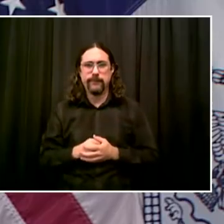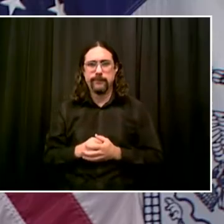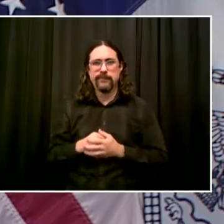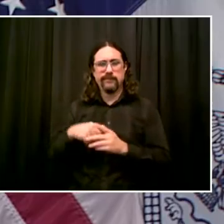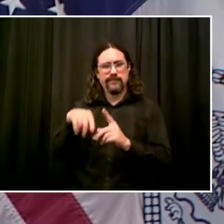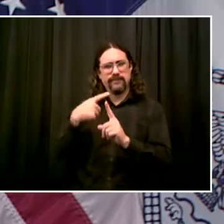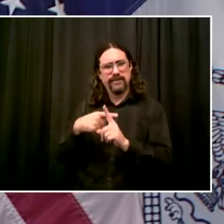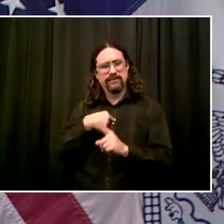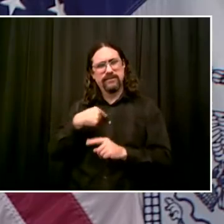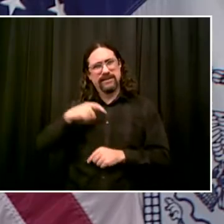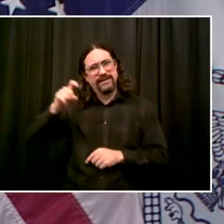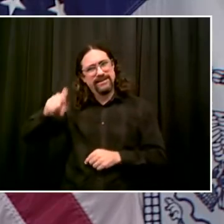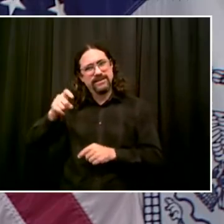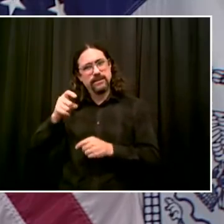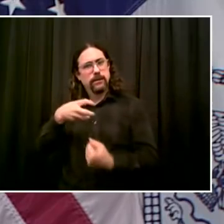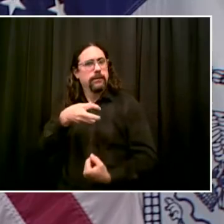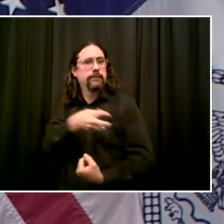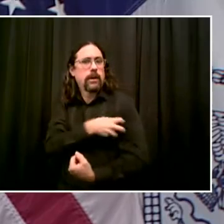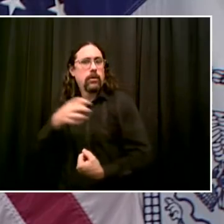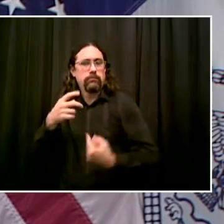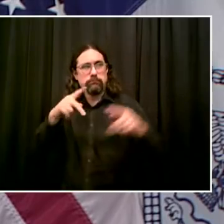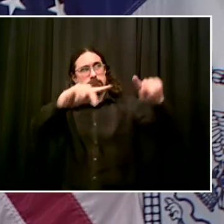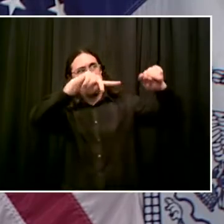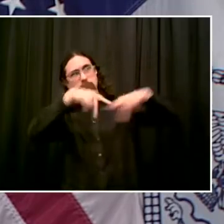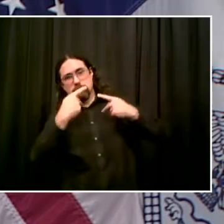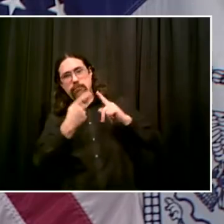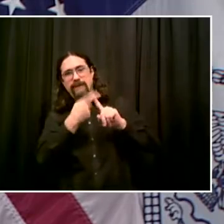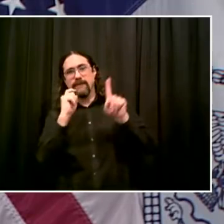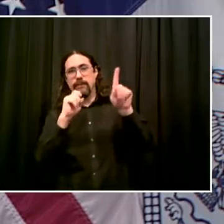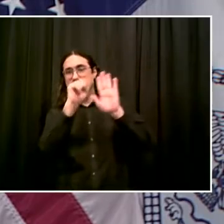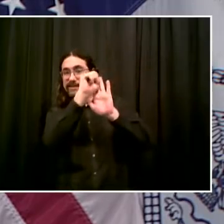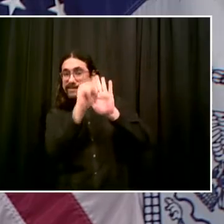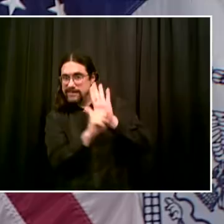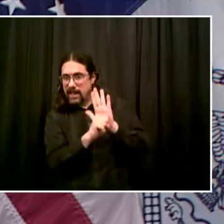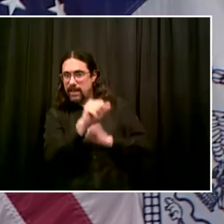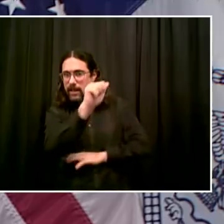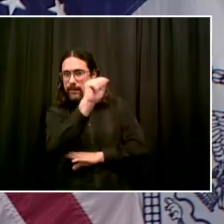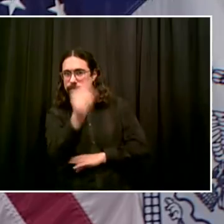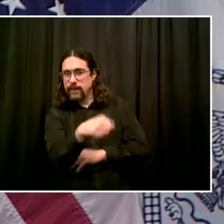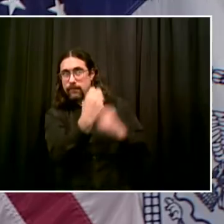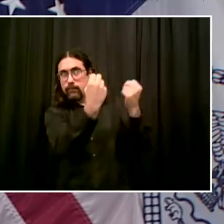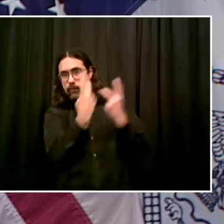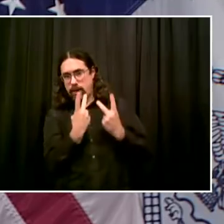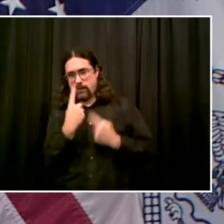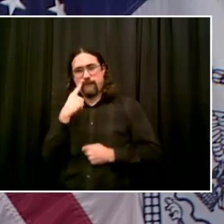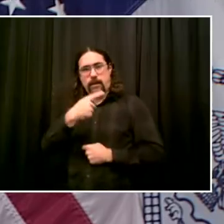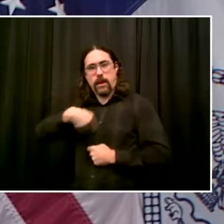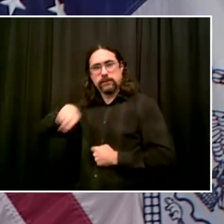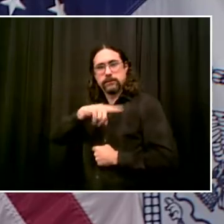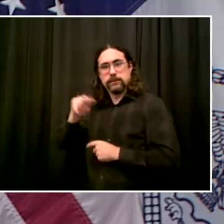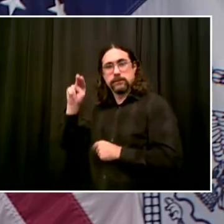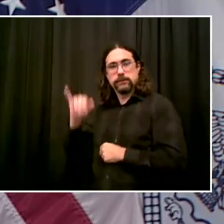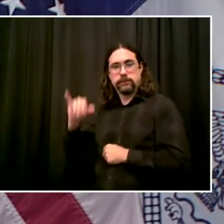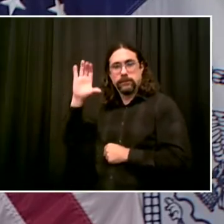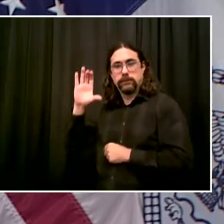I USED TO THINK THE STIMULUS WAS A GUARANTEE OF SOMETHING SUBSTANTIAL WERE TO HAPPEN AND I JUST DON'T BEELIVTE H AT ANMOYRASE I JUST DON'T HAVE EVIDENCE. AND IN THE